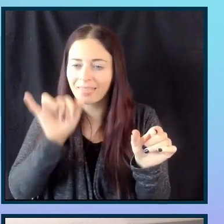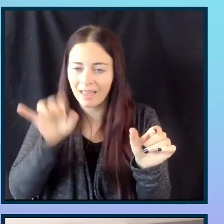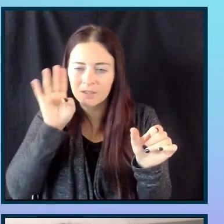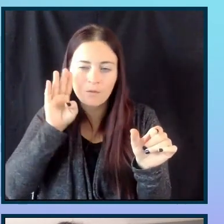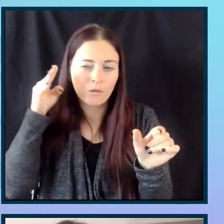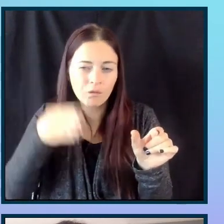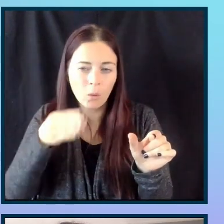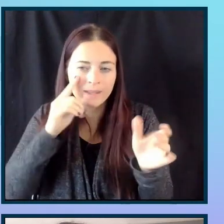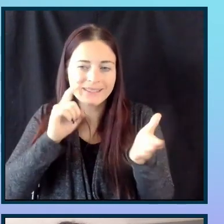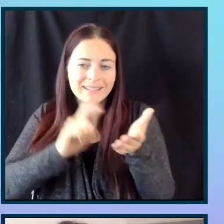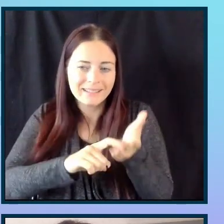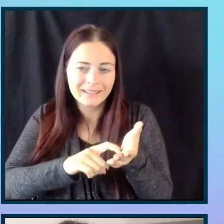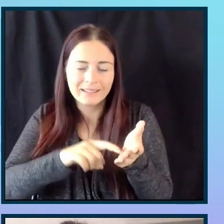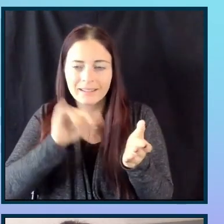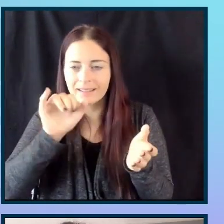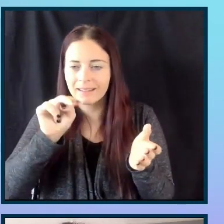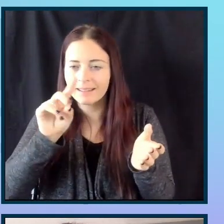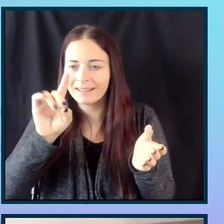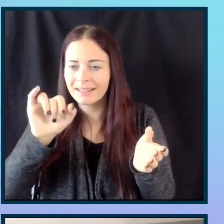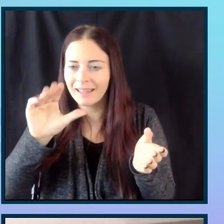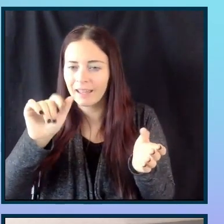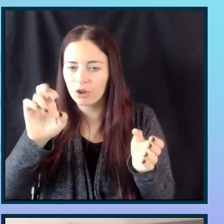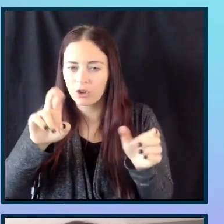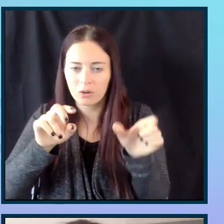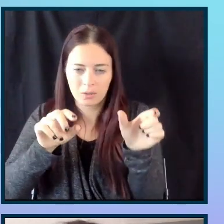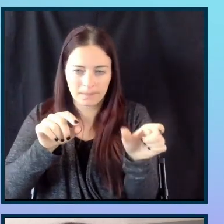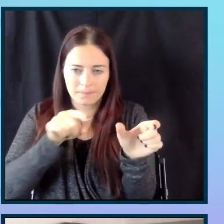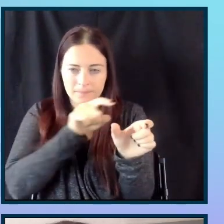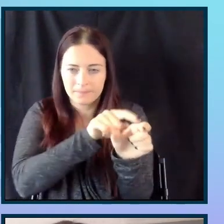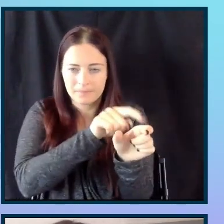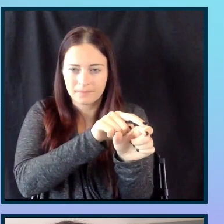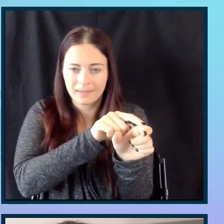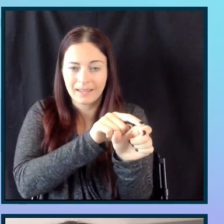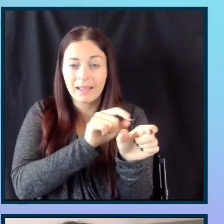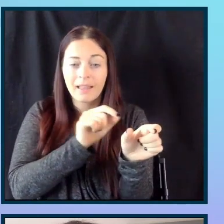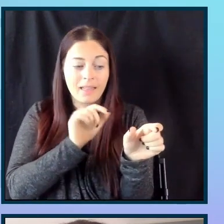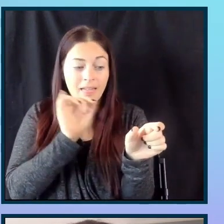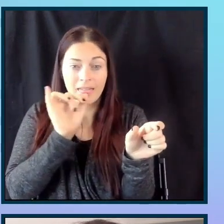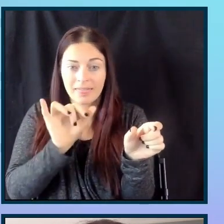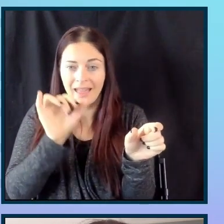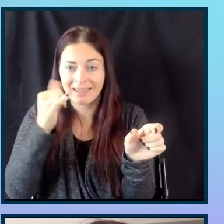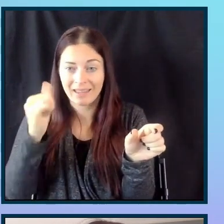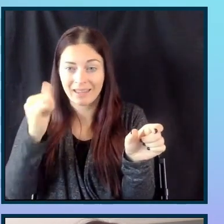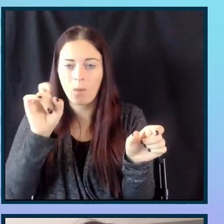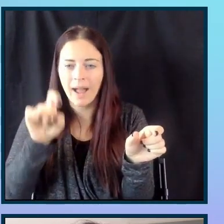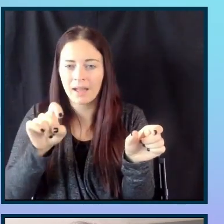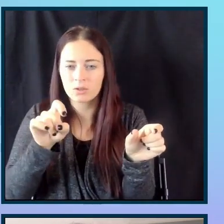which sits on the shortest side of the button has to be four CSS pixels thick.